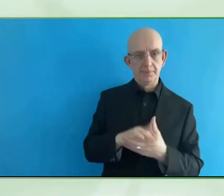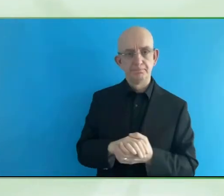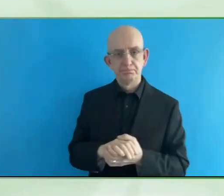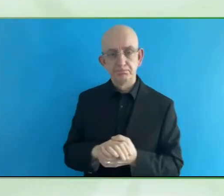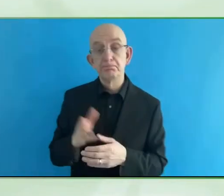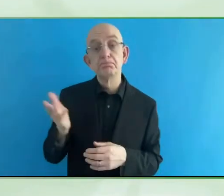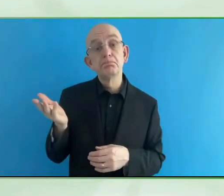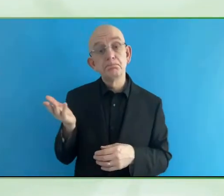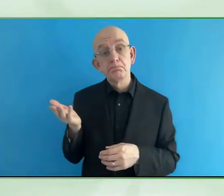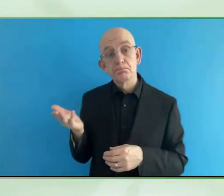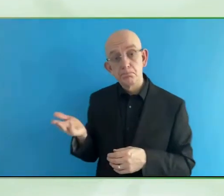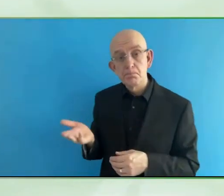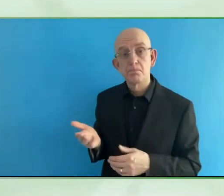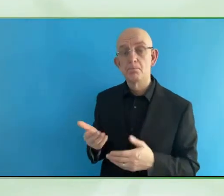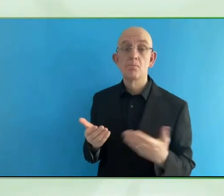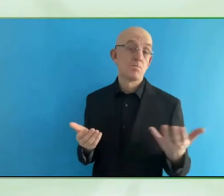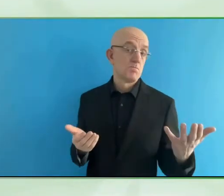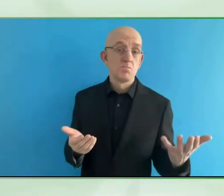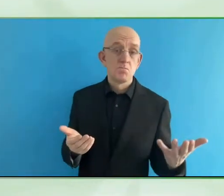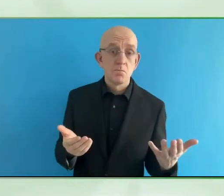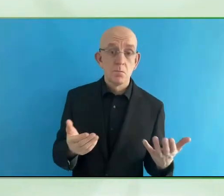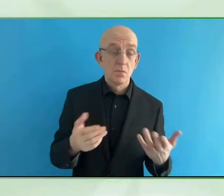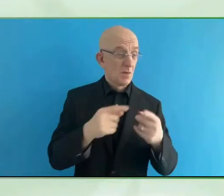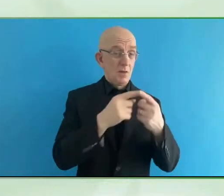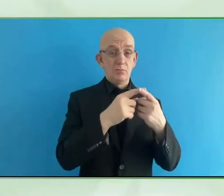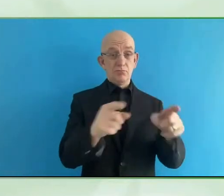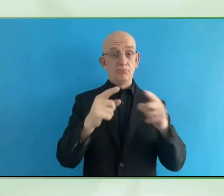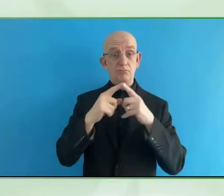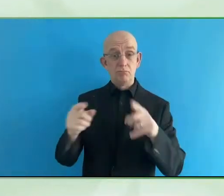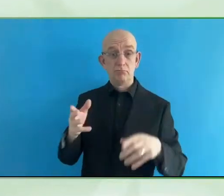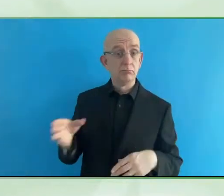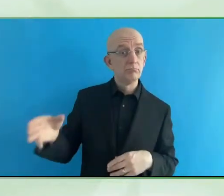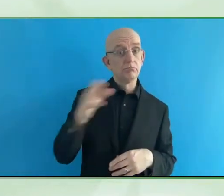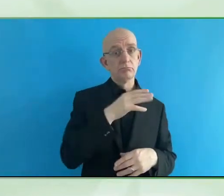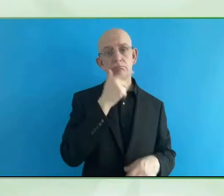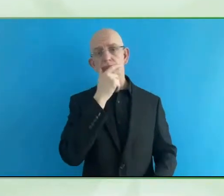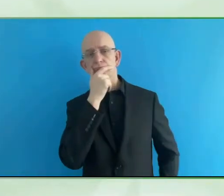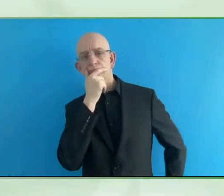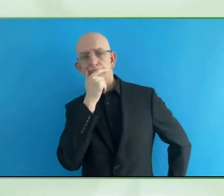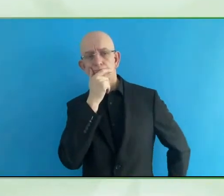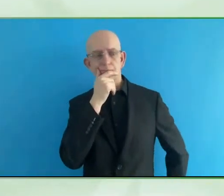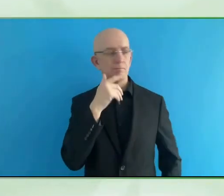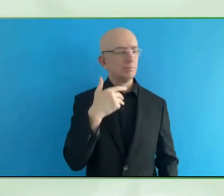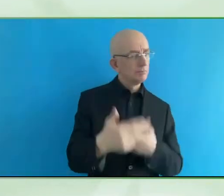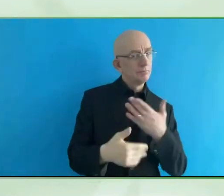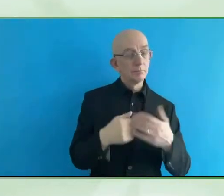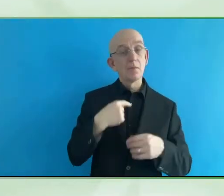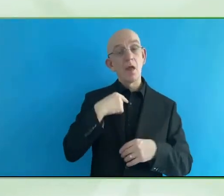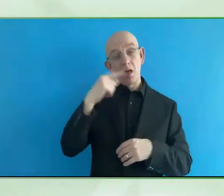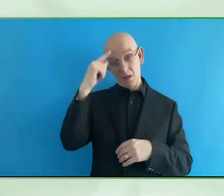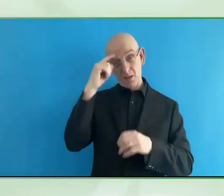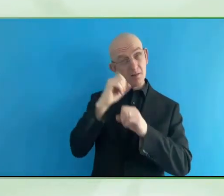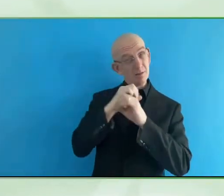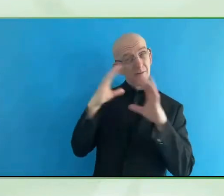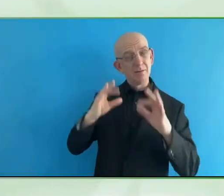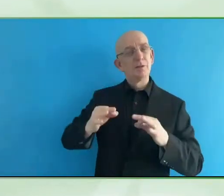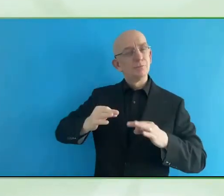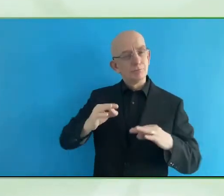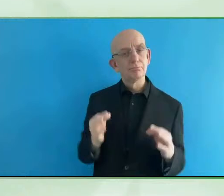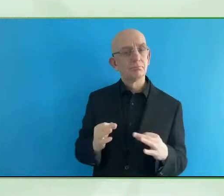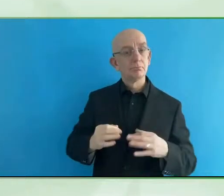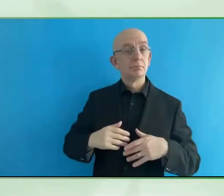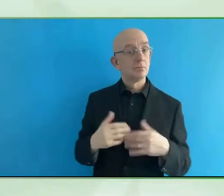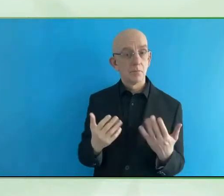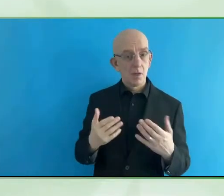Quite often when we do a project, blackmailers probably a bit strong, but if we do a project